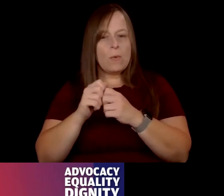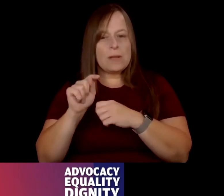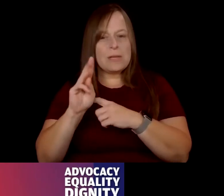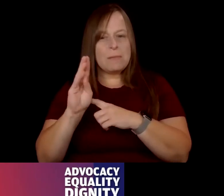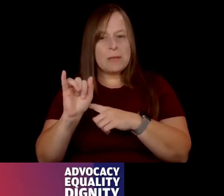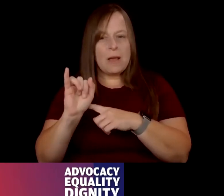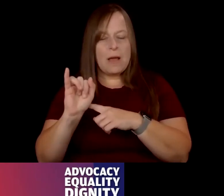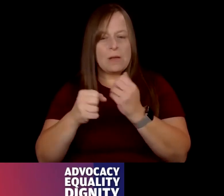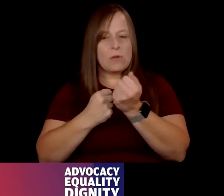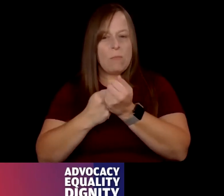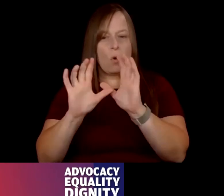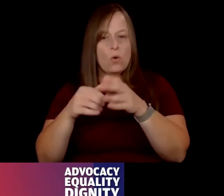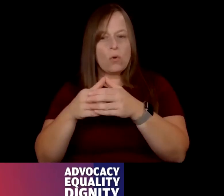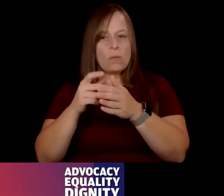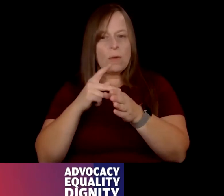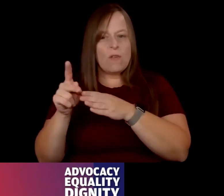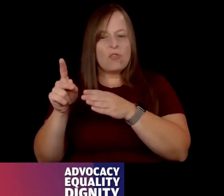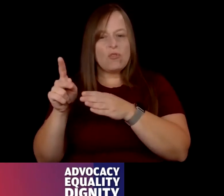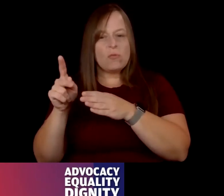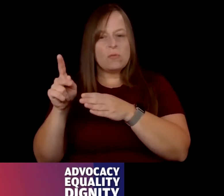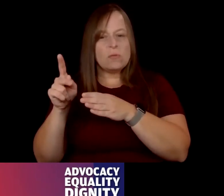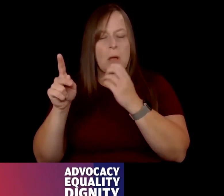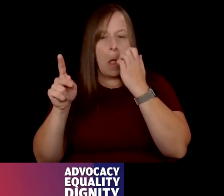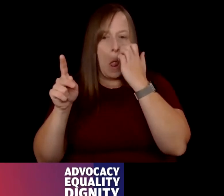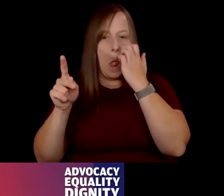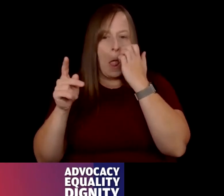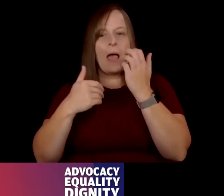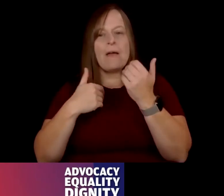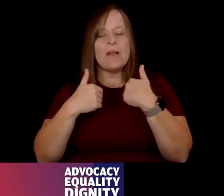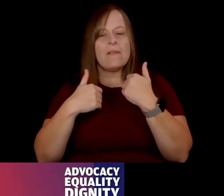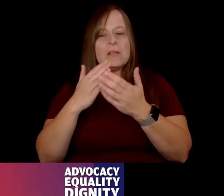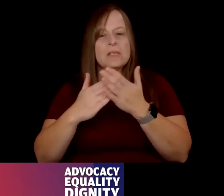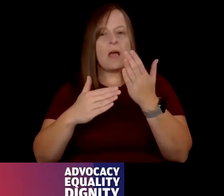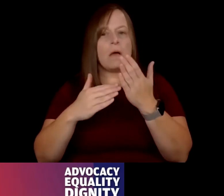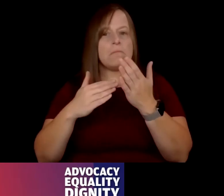and the support groups, professionals. I've gotten some bites over the last like month